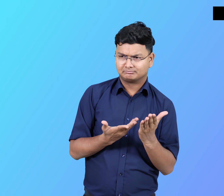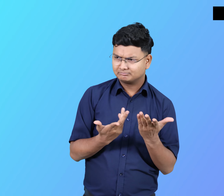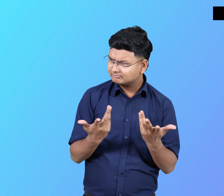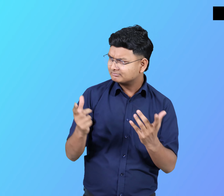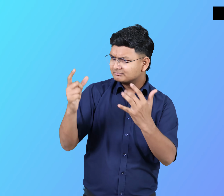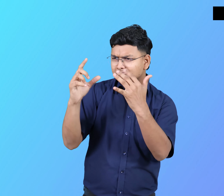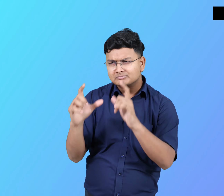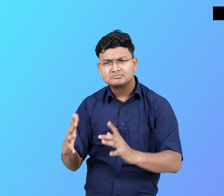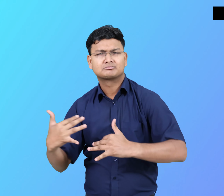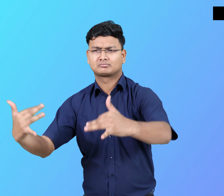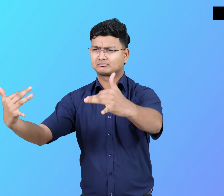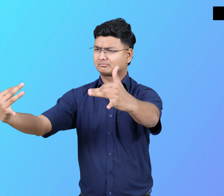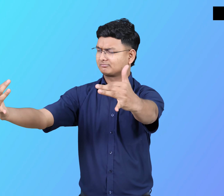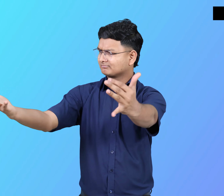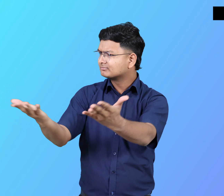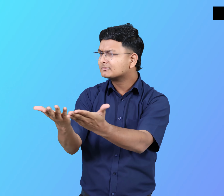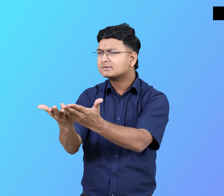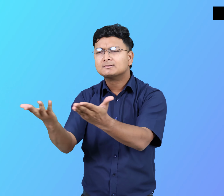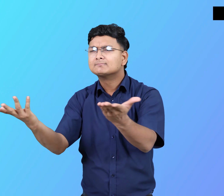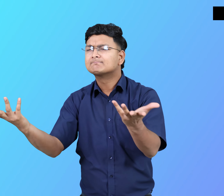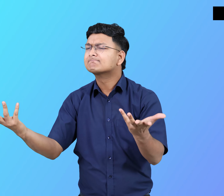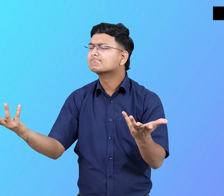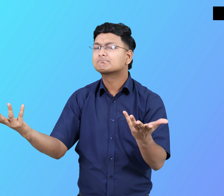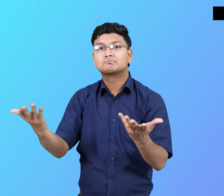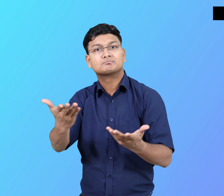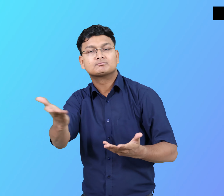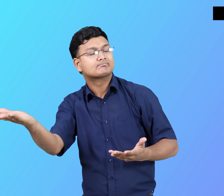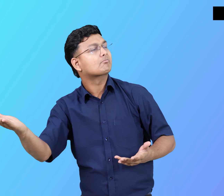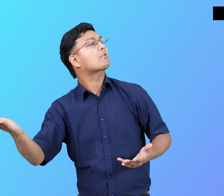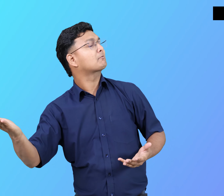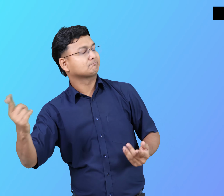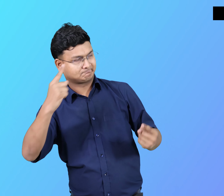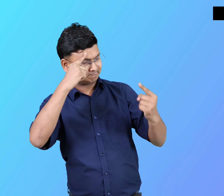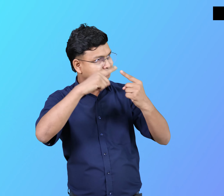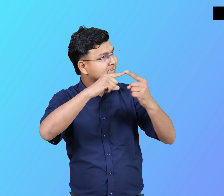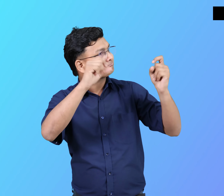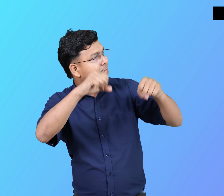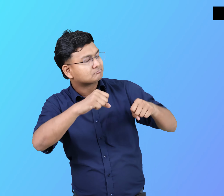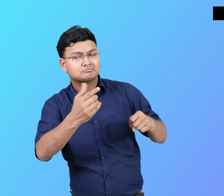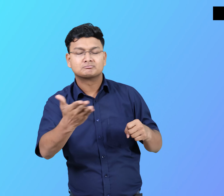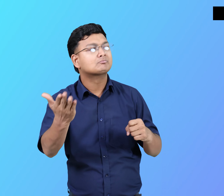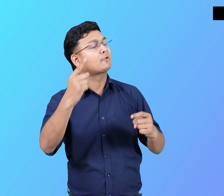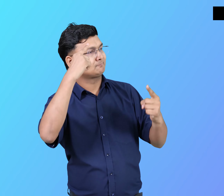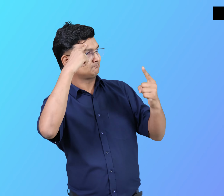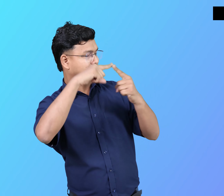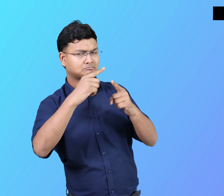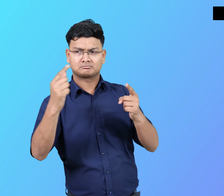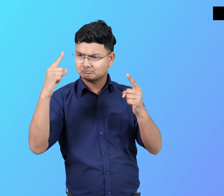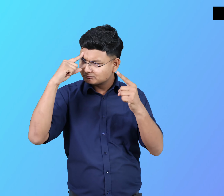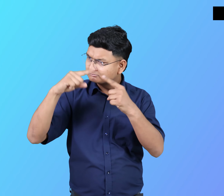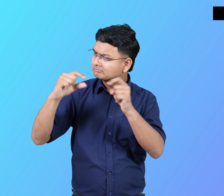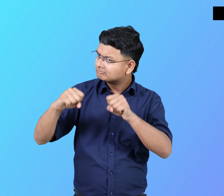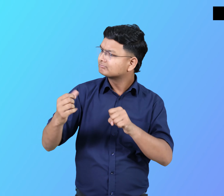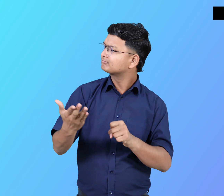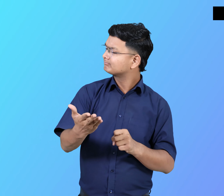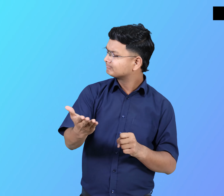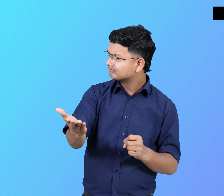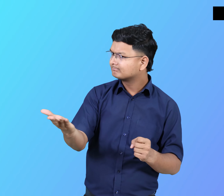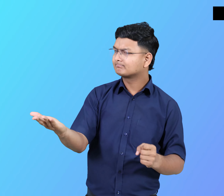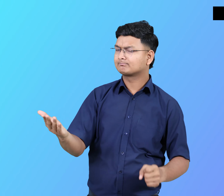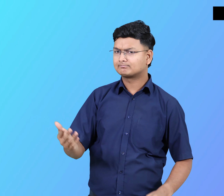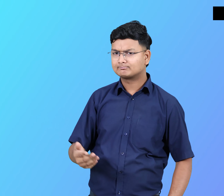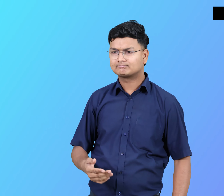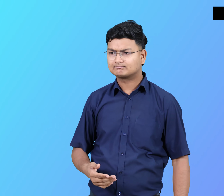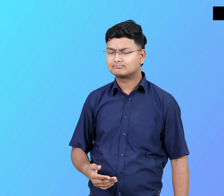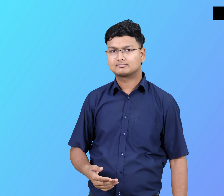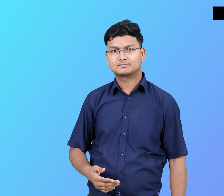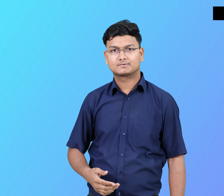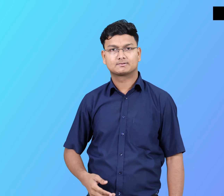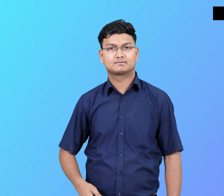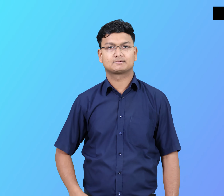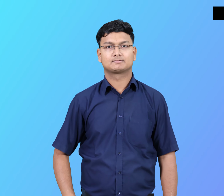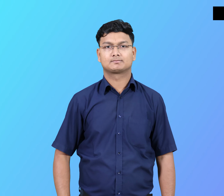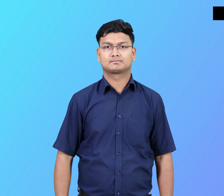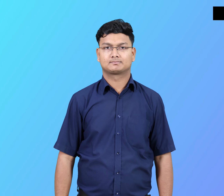All the people stood to show that they agreed to follow the agreement.